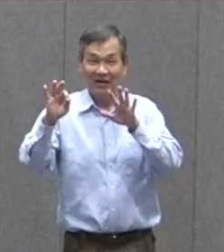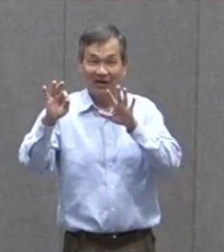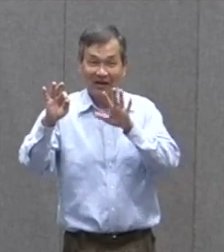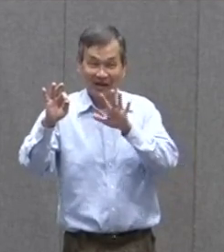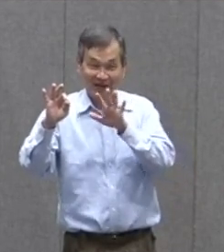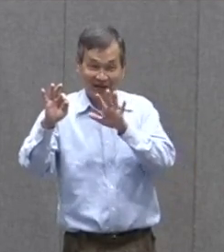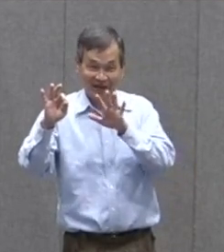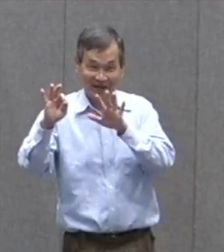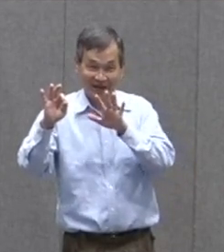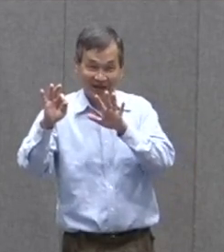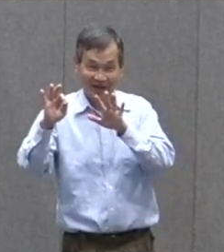five,